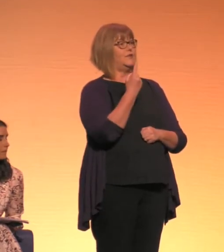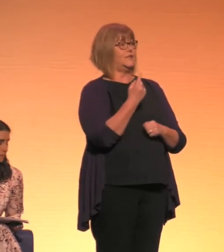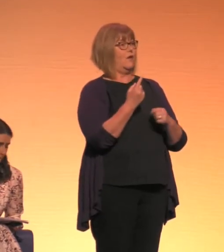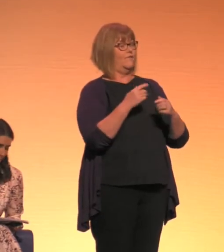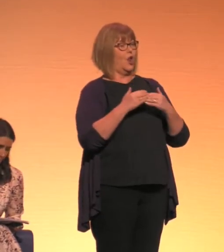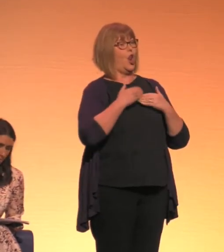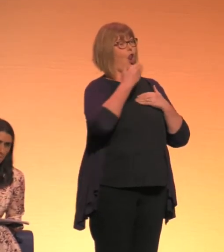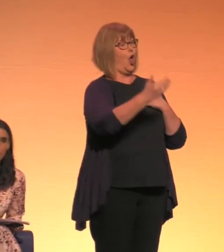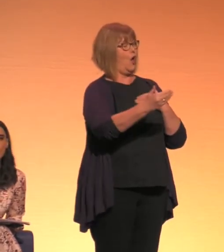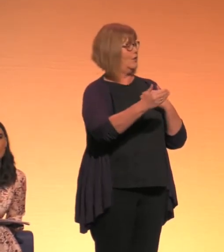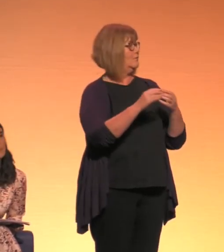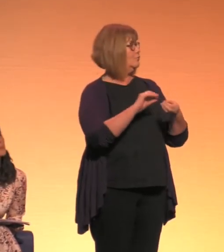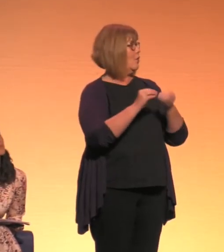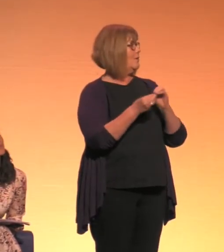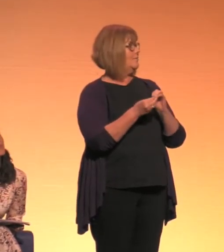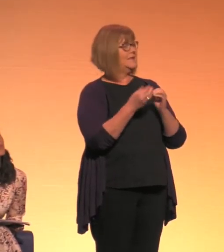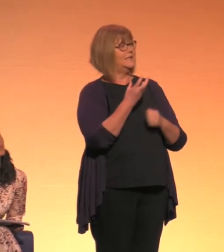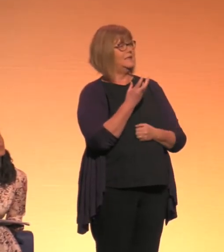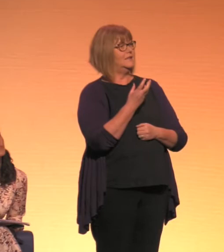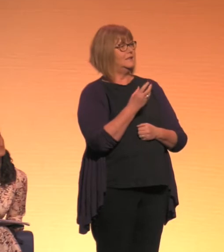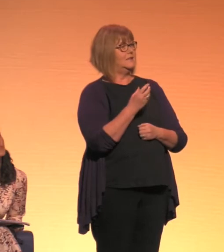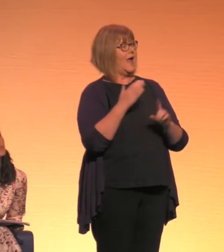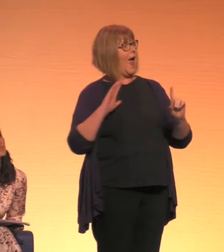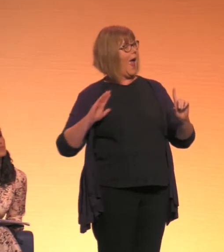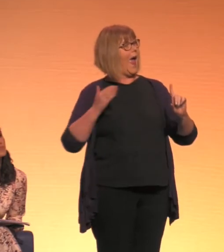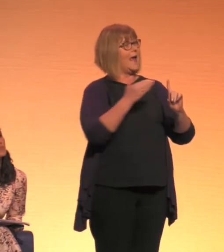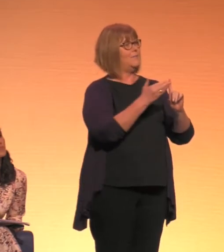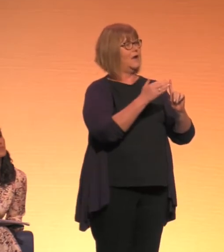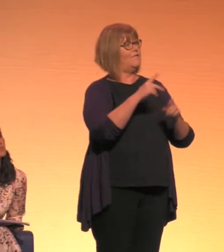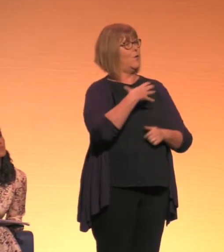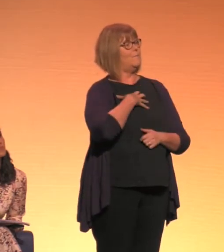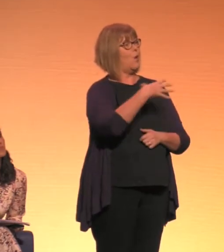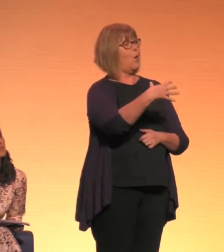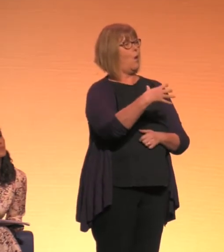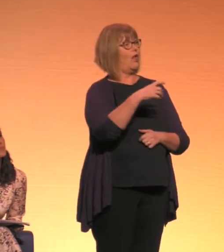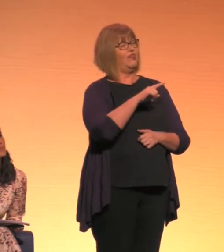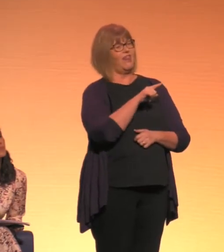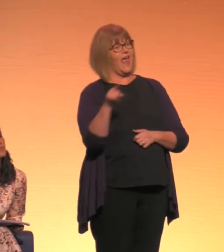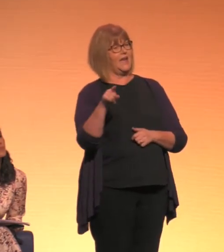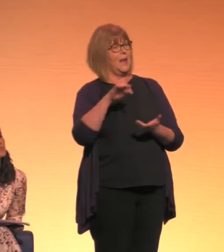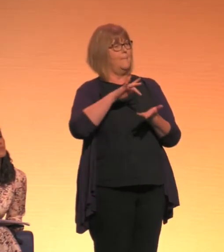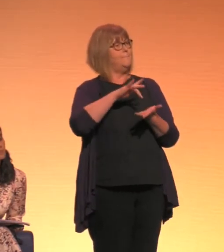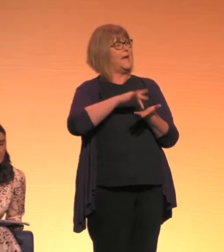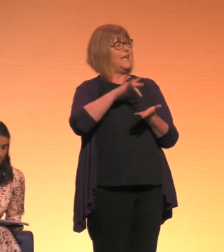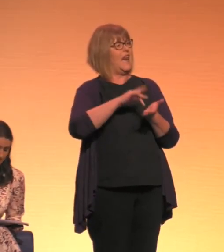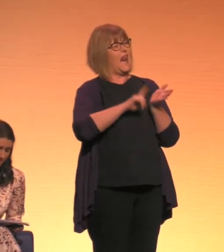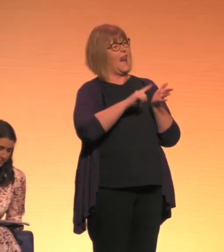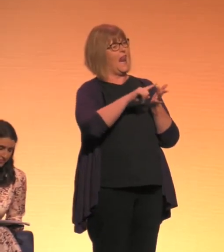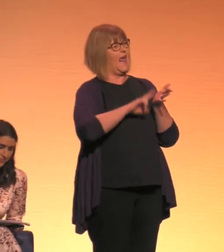is called, somewhat cryptically, Aiming for more than middling. I'll come back to that. On we go.